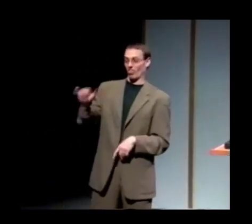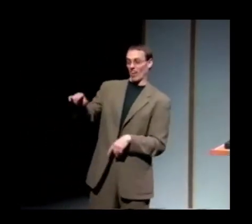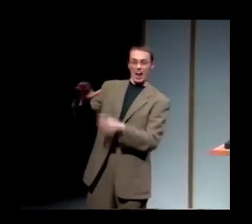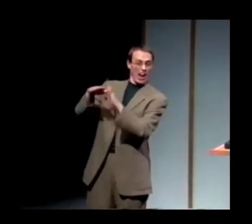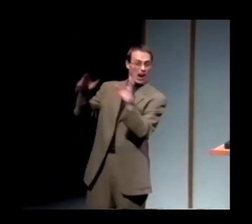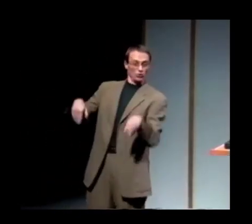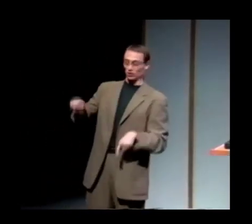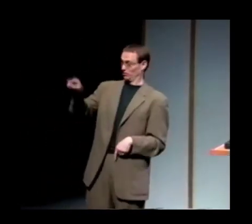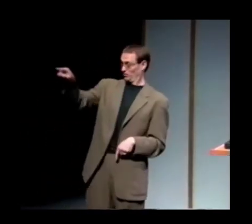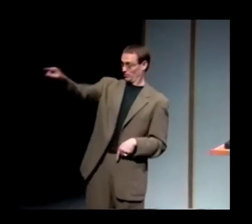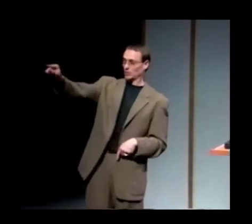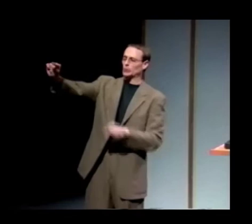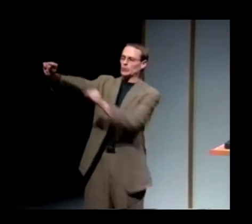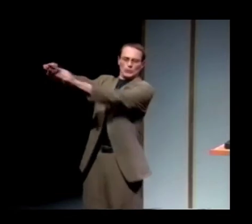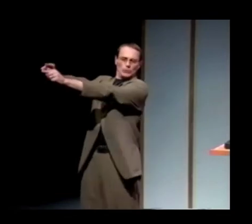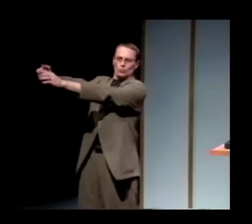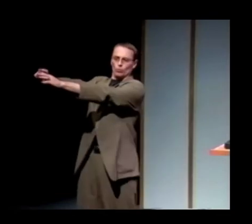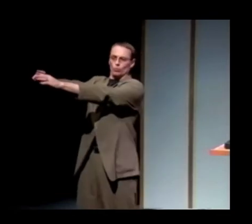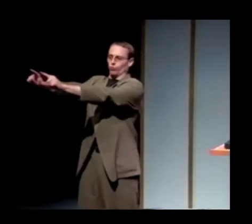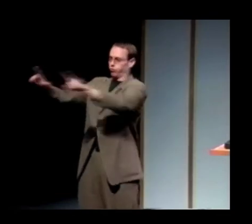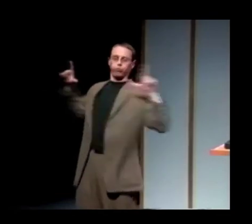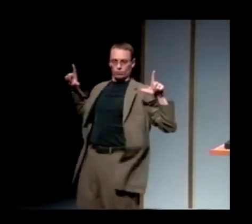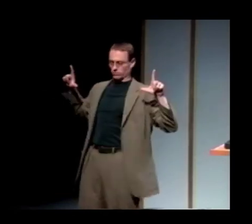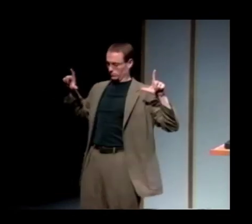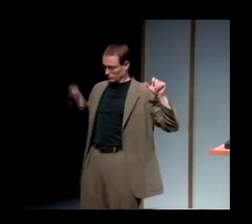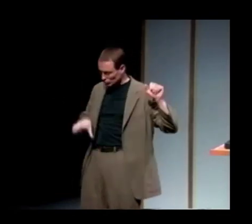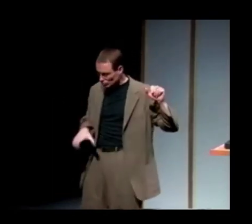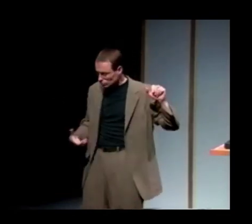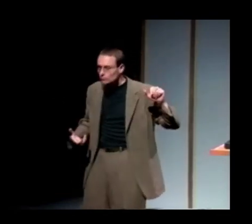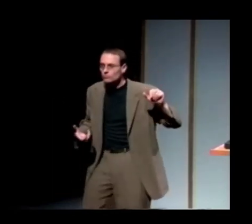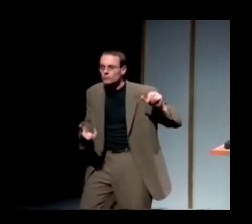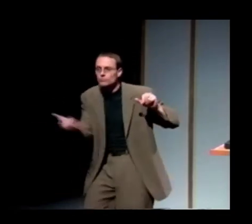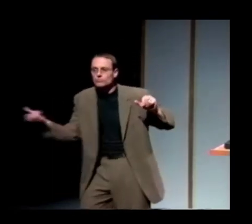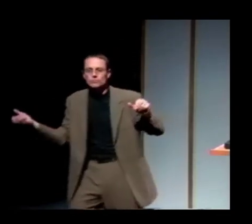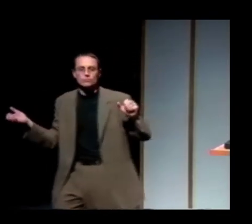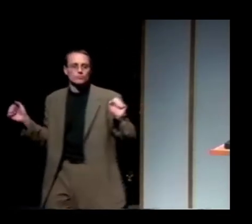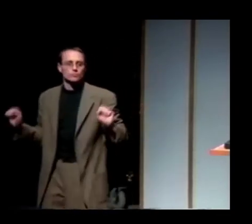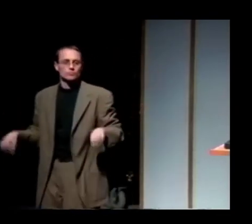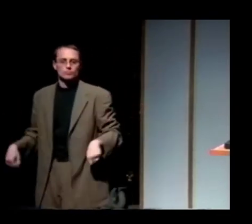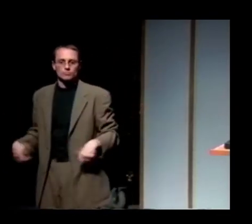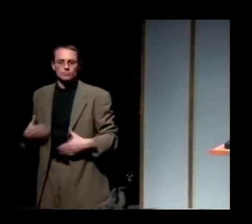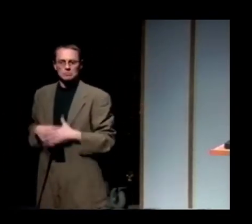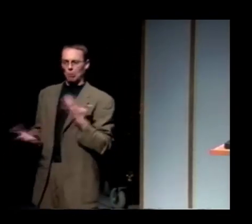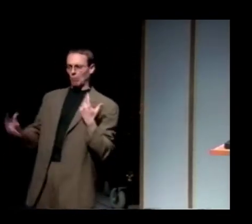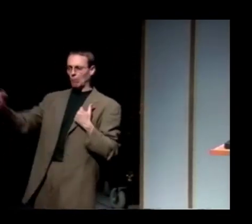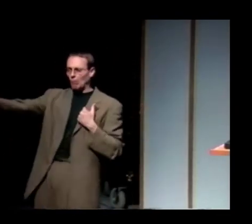THE CAMERA IS YOUR POINT OF VIEW. SO SUPPOSE YOU HAVE HOUSE IN THE DISTANCE. YOU CAN ZOOM.